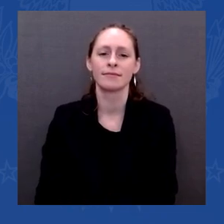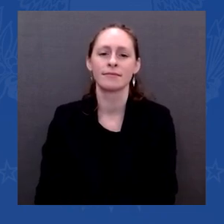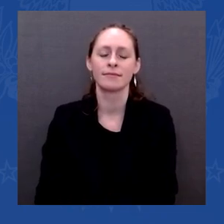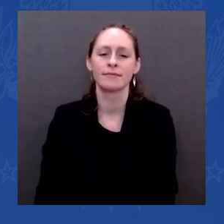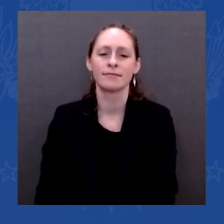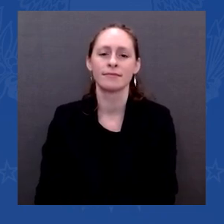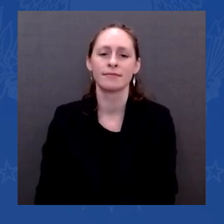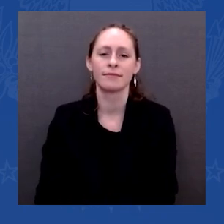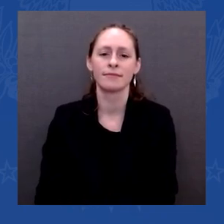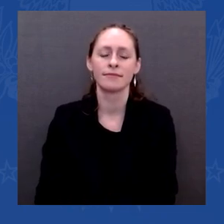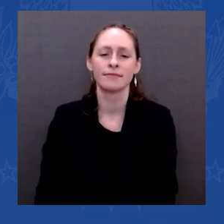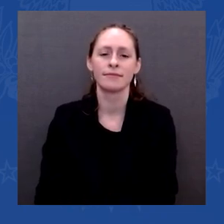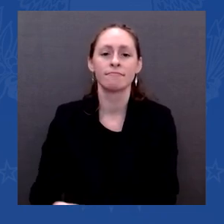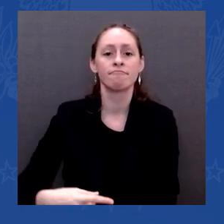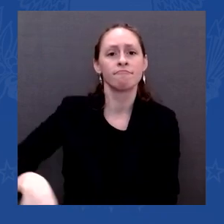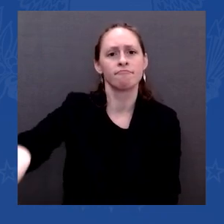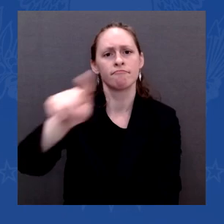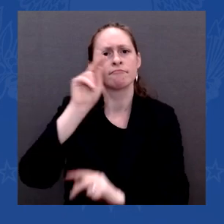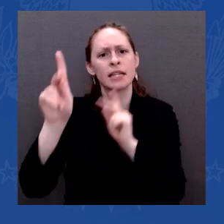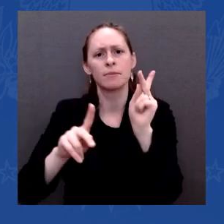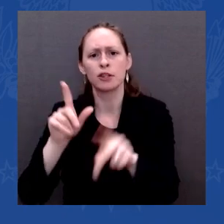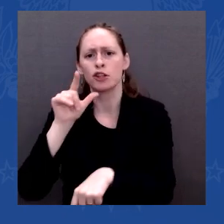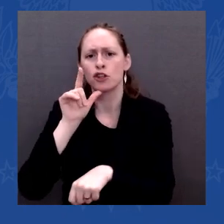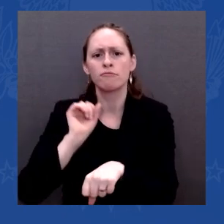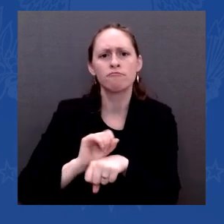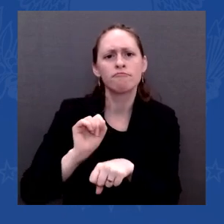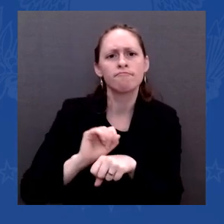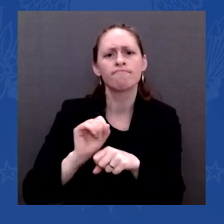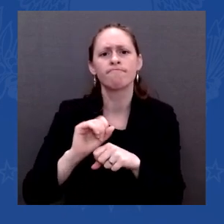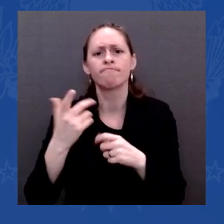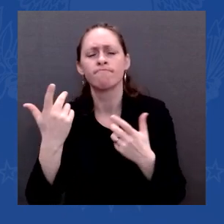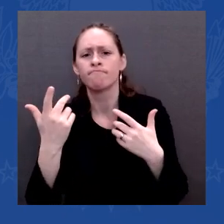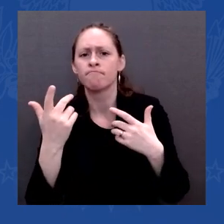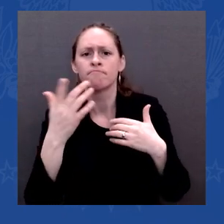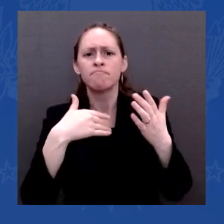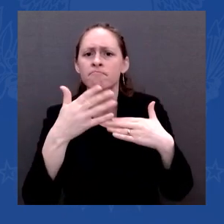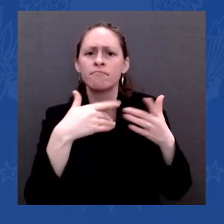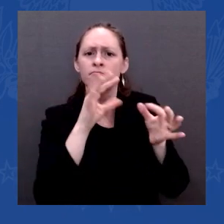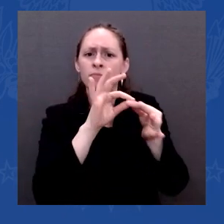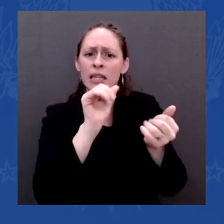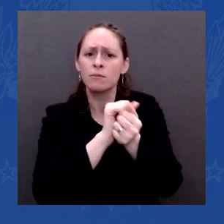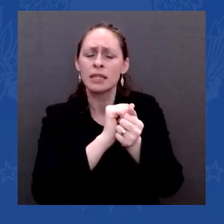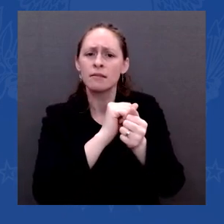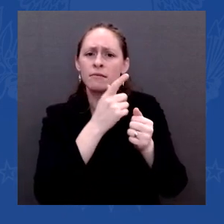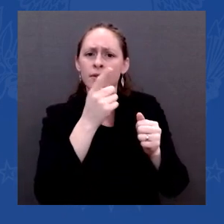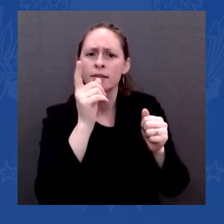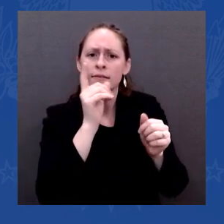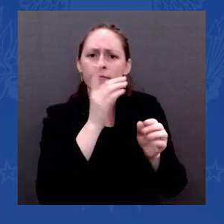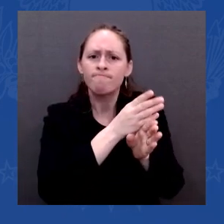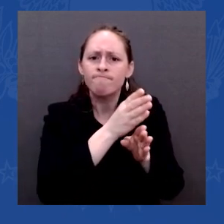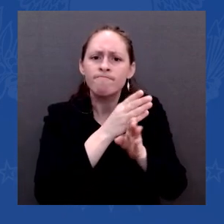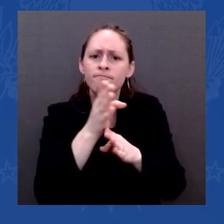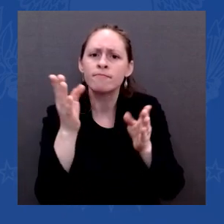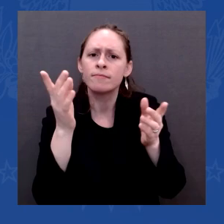in service industries rose more than any year in history -- the folks at the bottom of the economic rung.